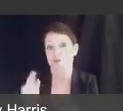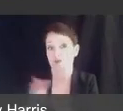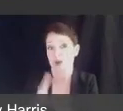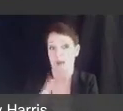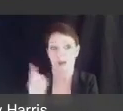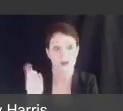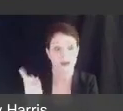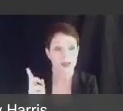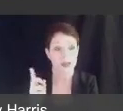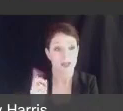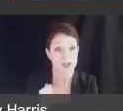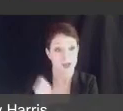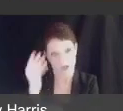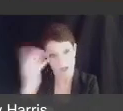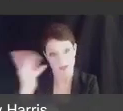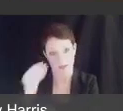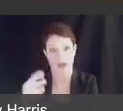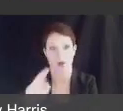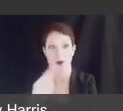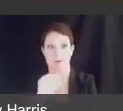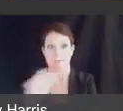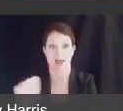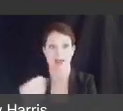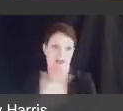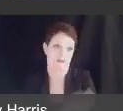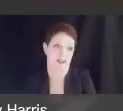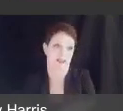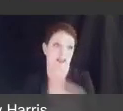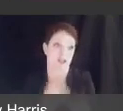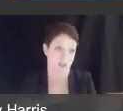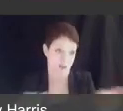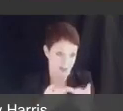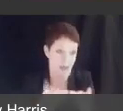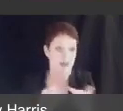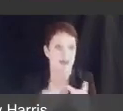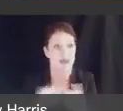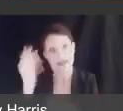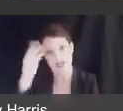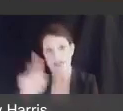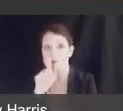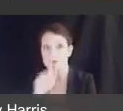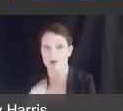update them on our mass vaccination site and give them a report that it was now actually up